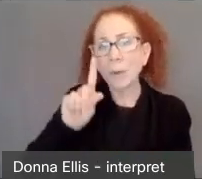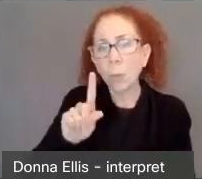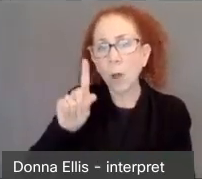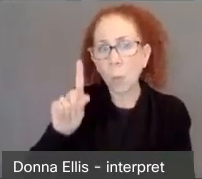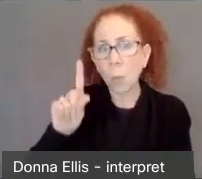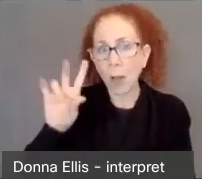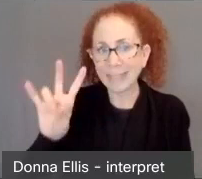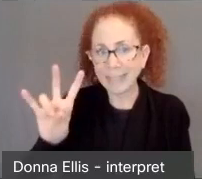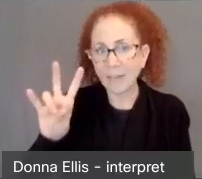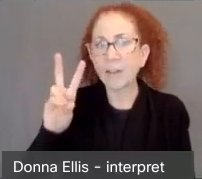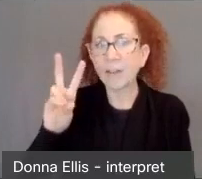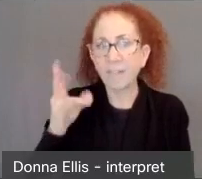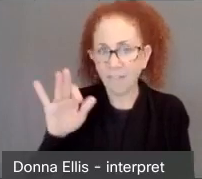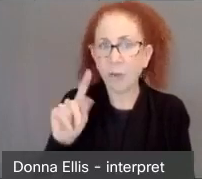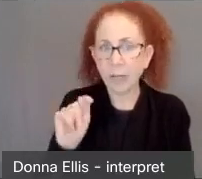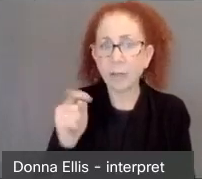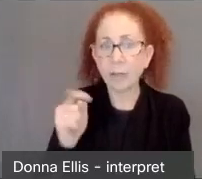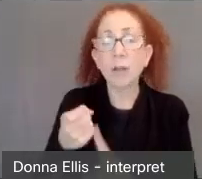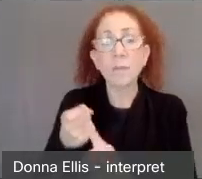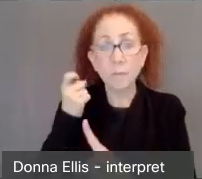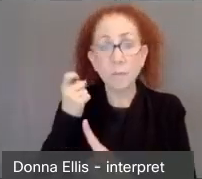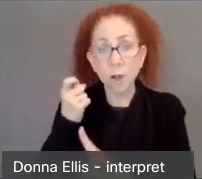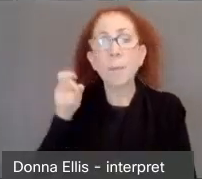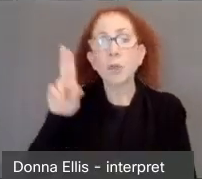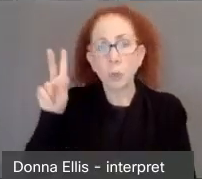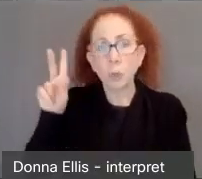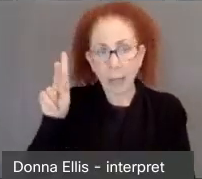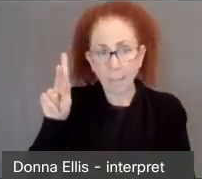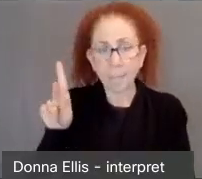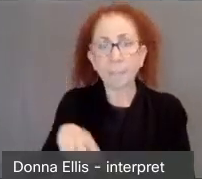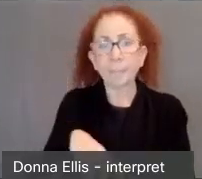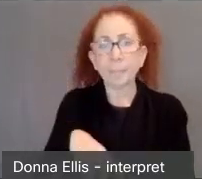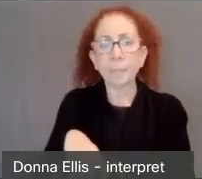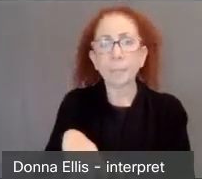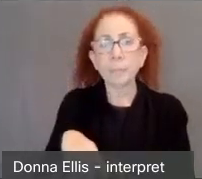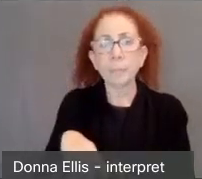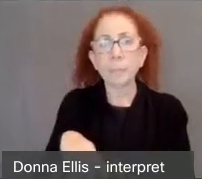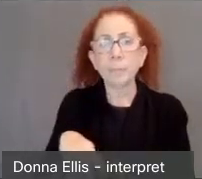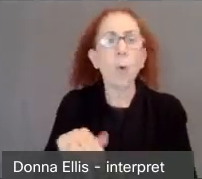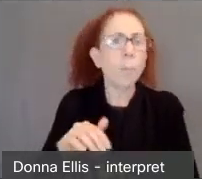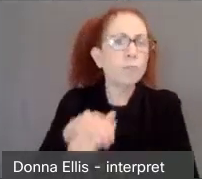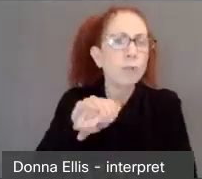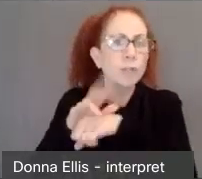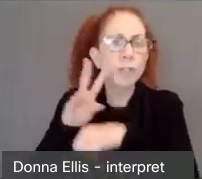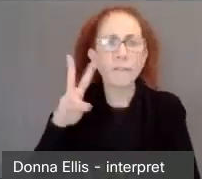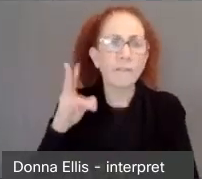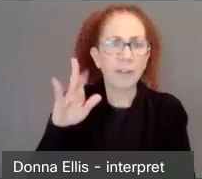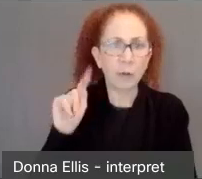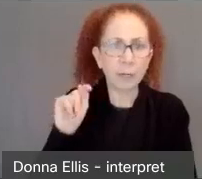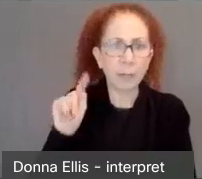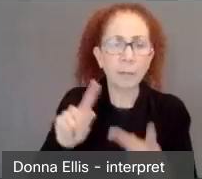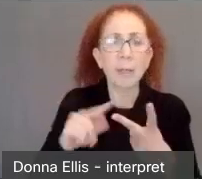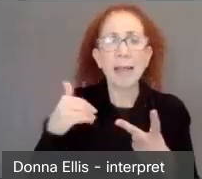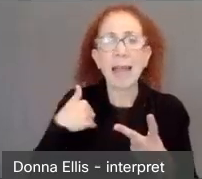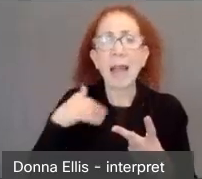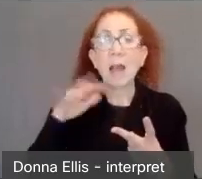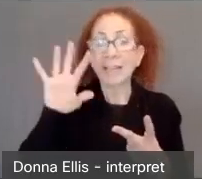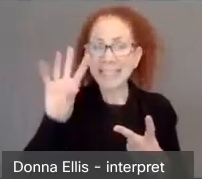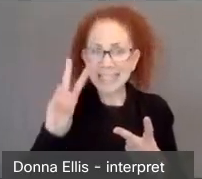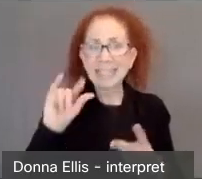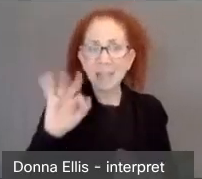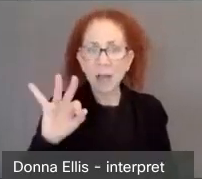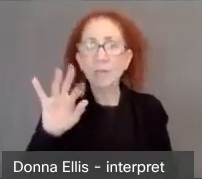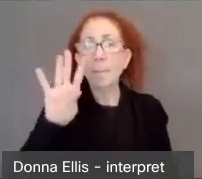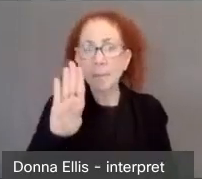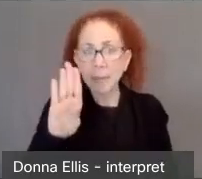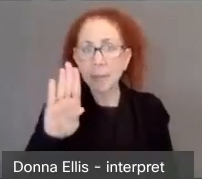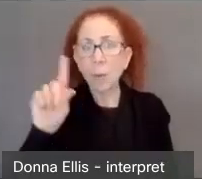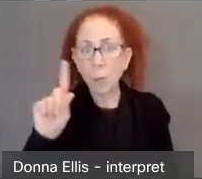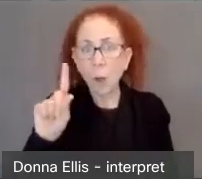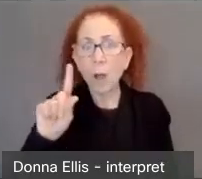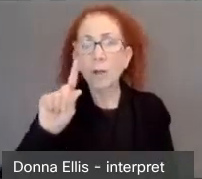variant, which is from the UK or also known as the British variant. We have six of the B.1.427,